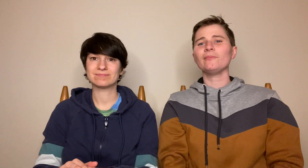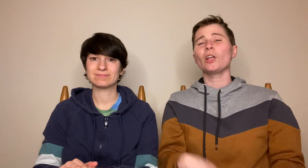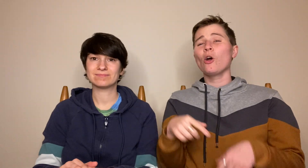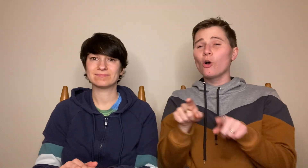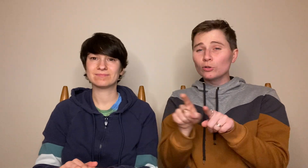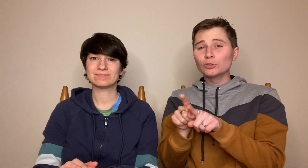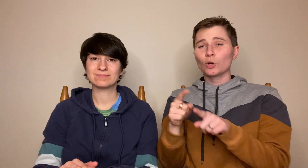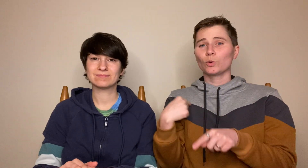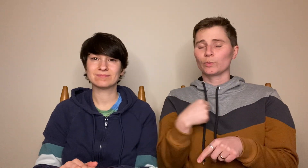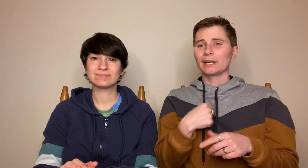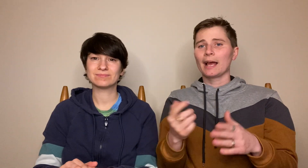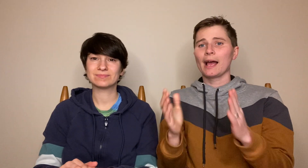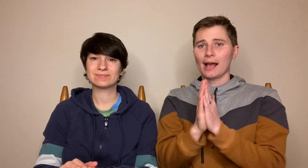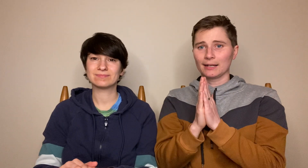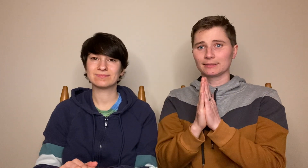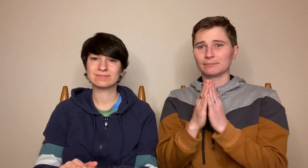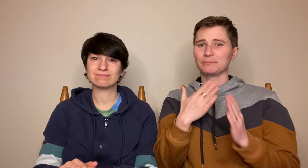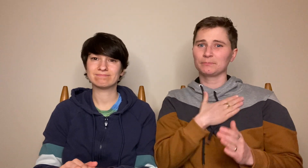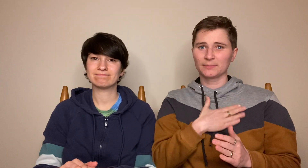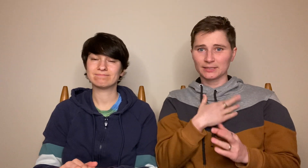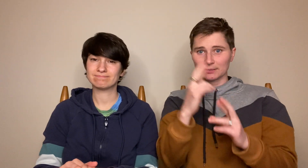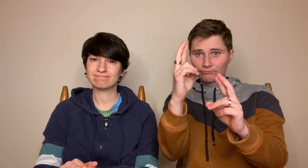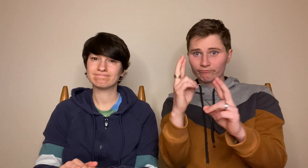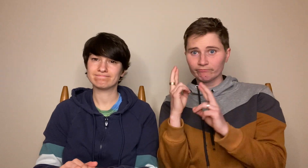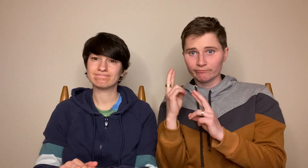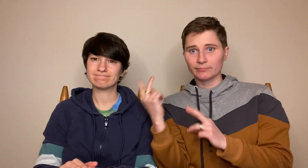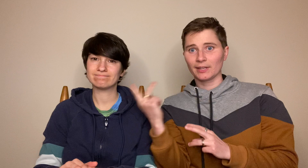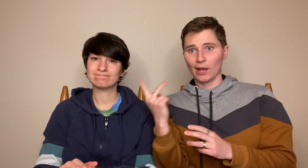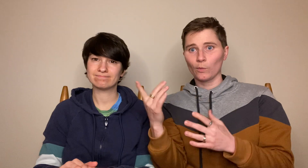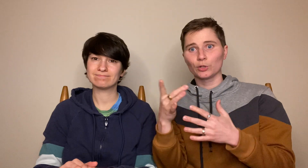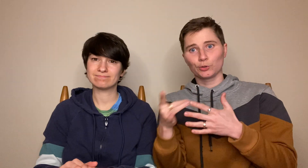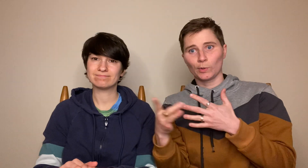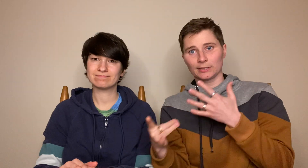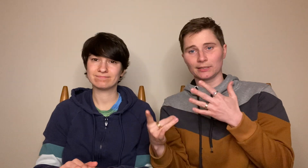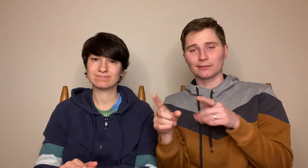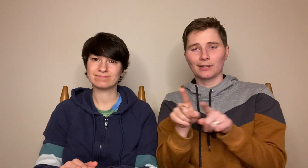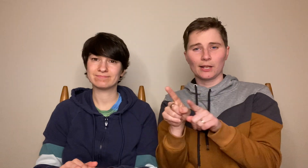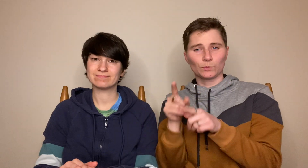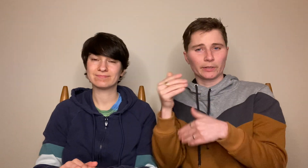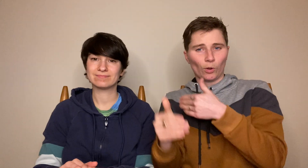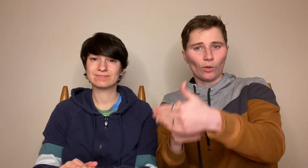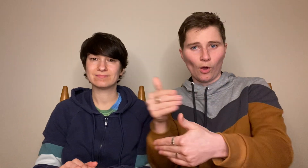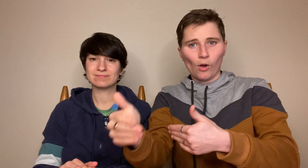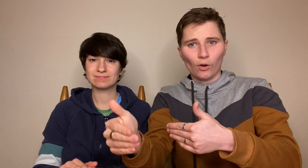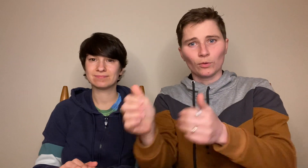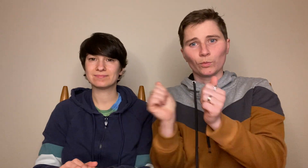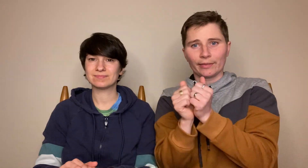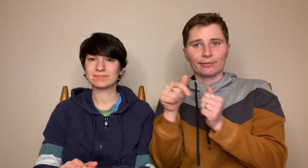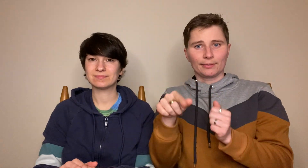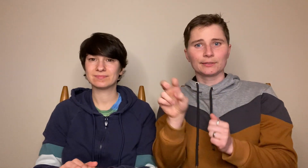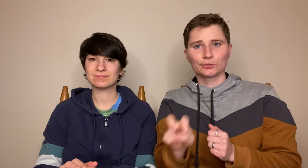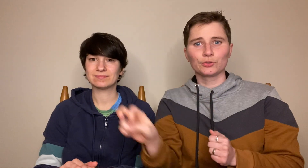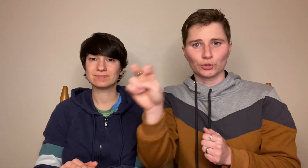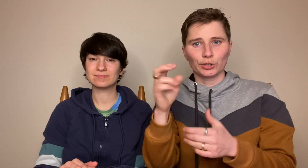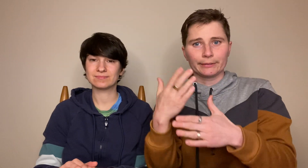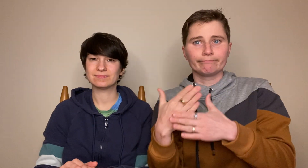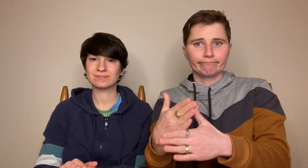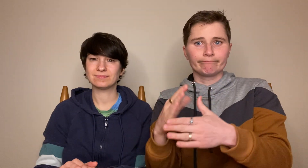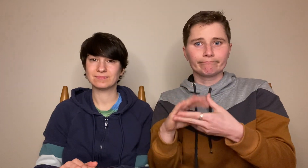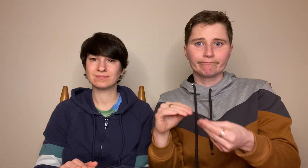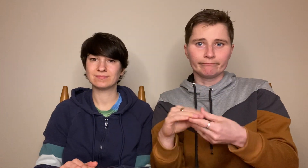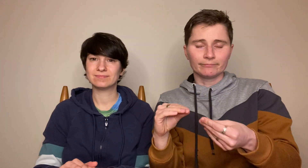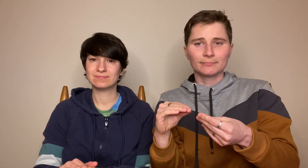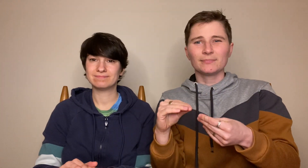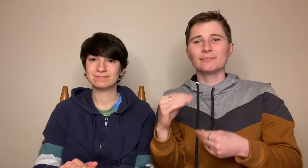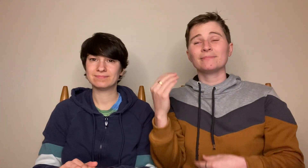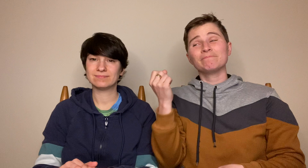Also, we ask that you respect the choices we make as prospective parents.